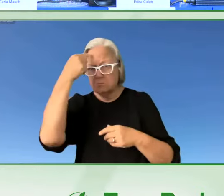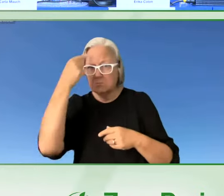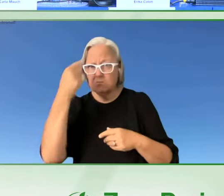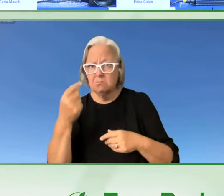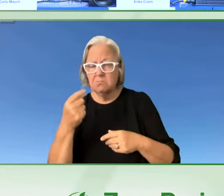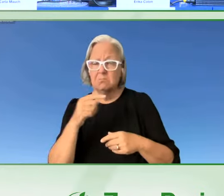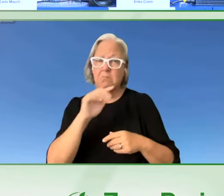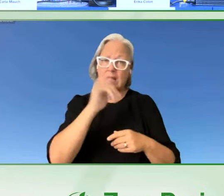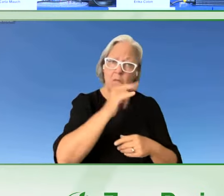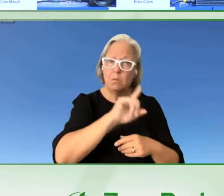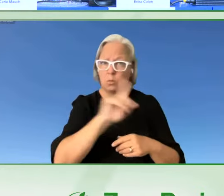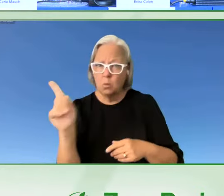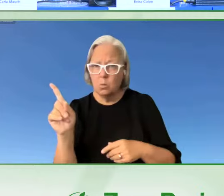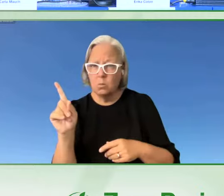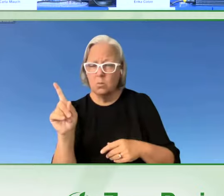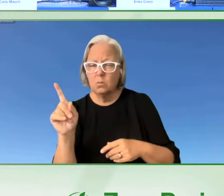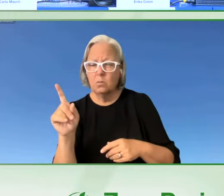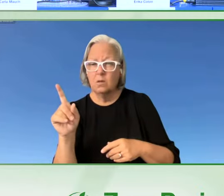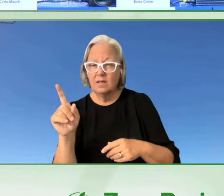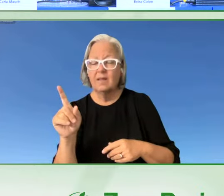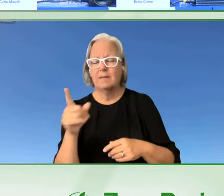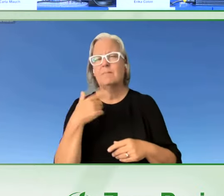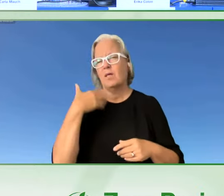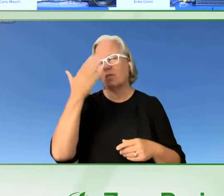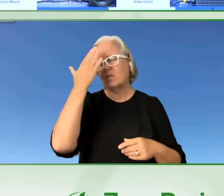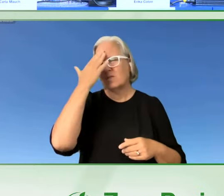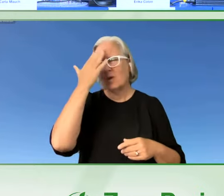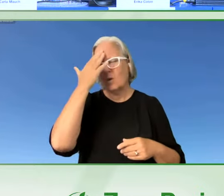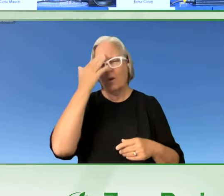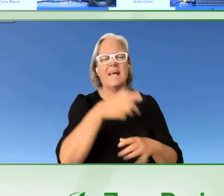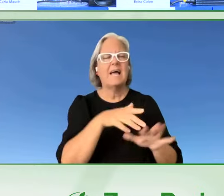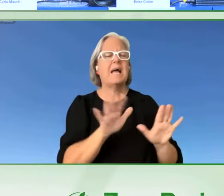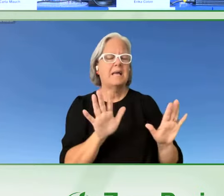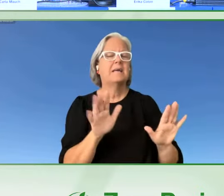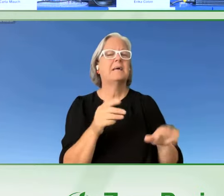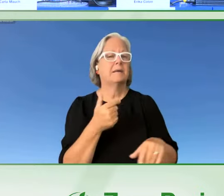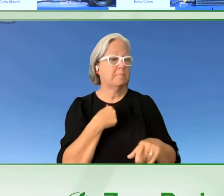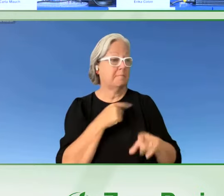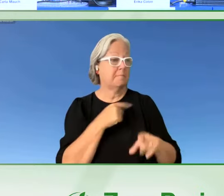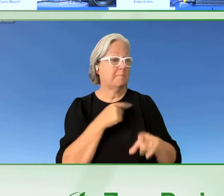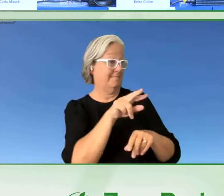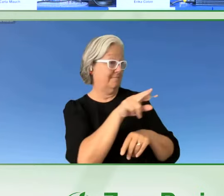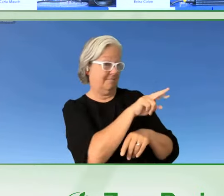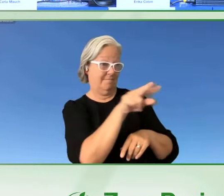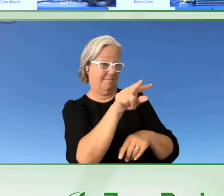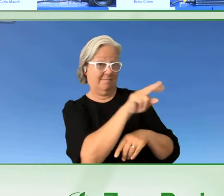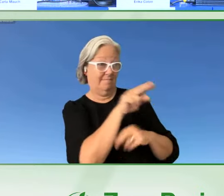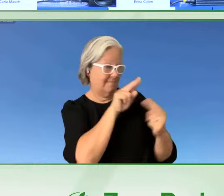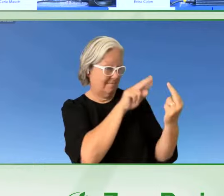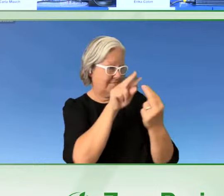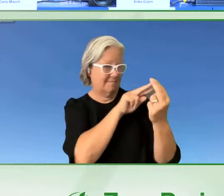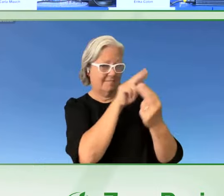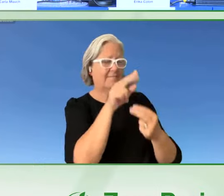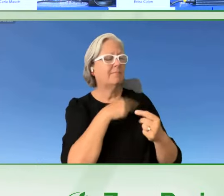awareness talks, sign language choreography and other things.